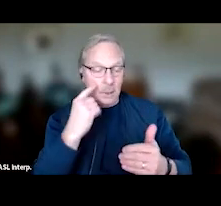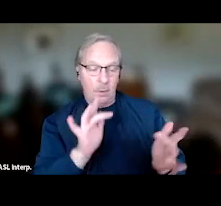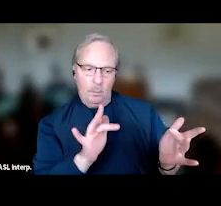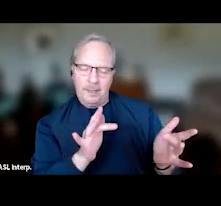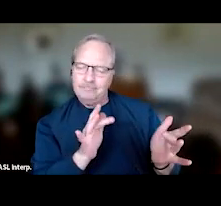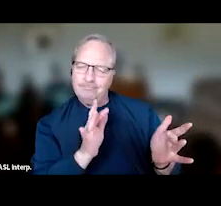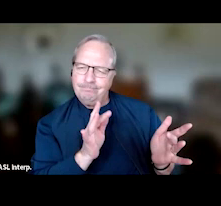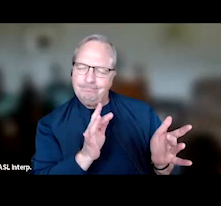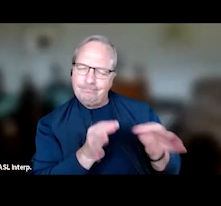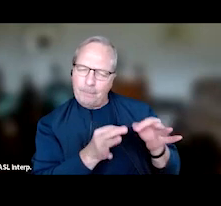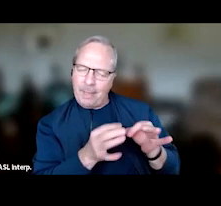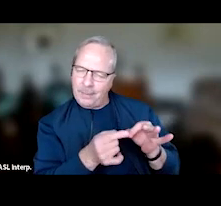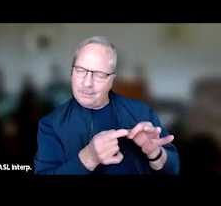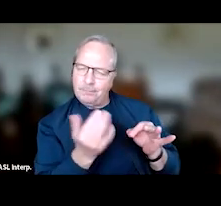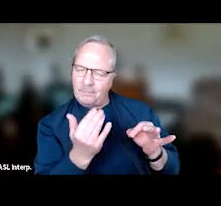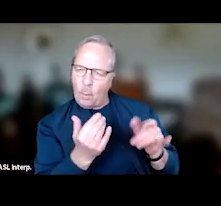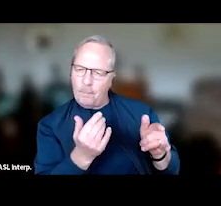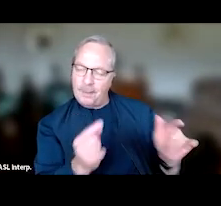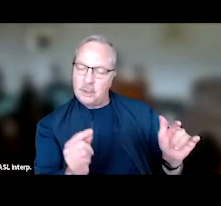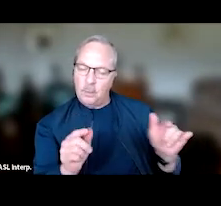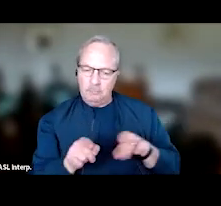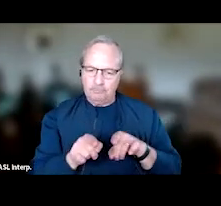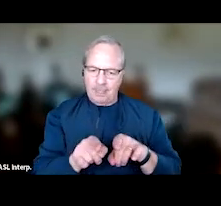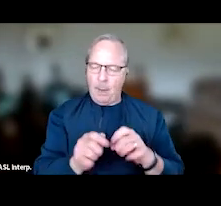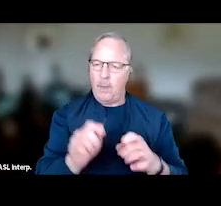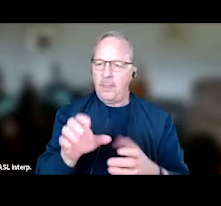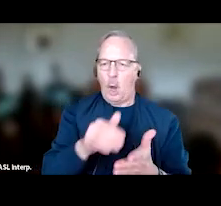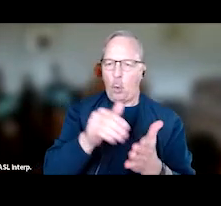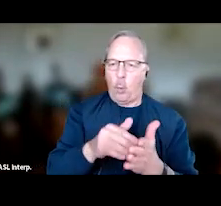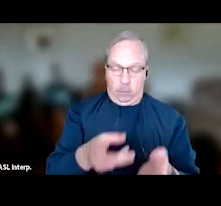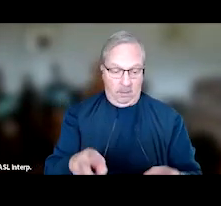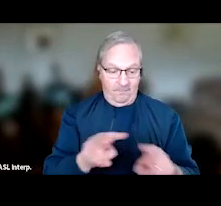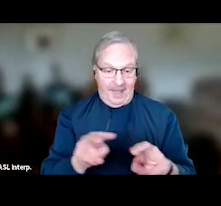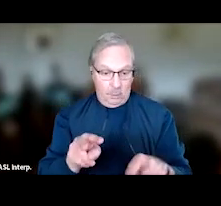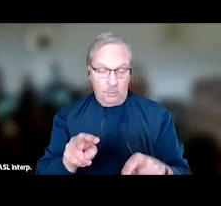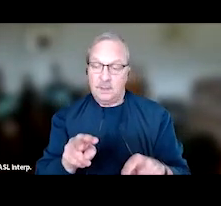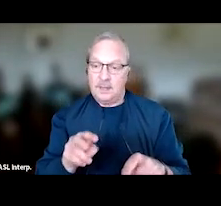but we have to ensure that we've aligned with the core values that Maseta referred to so that we're effectively implementing